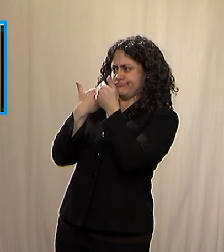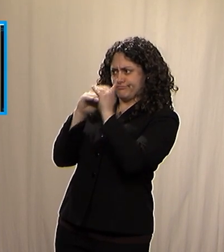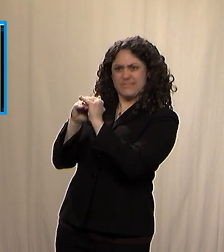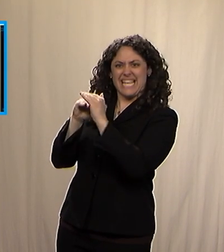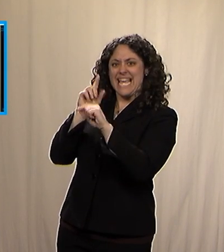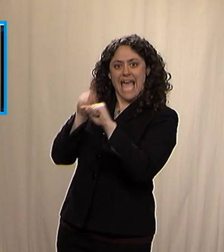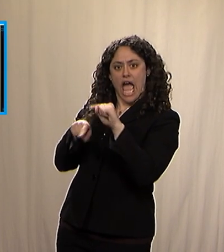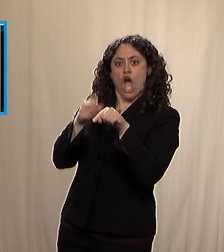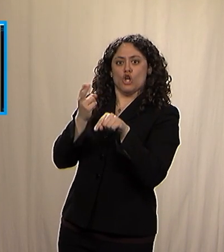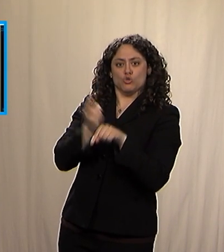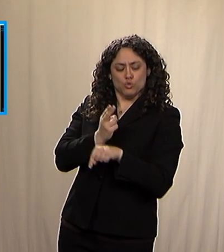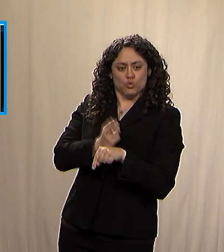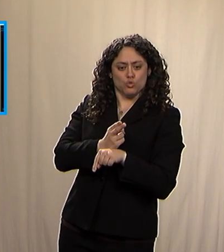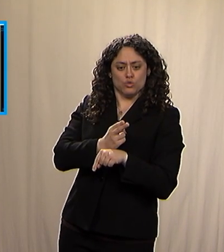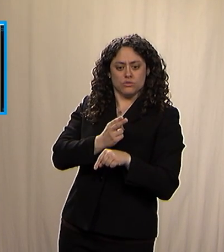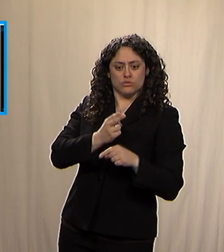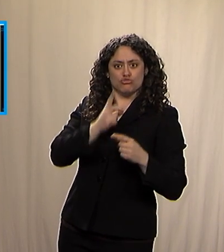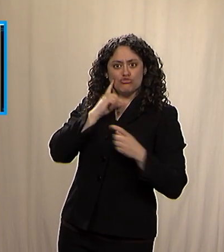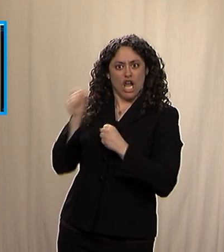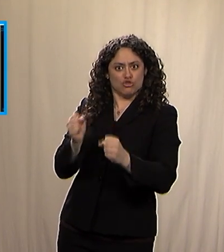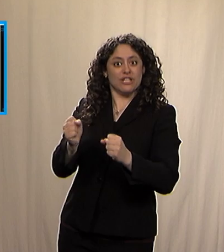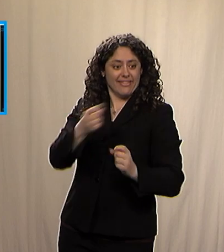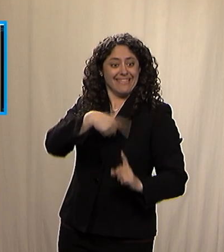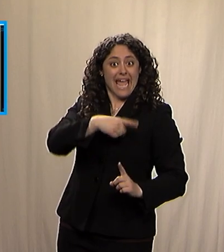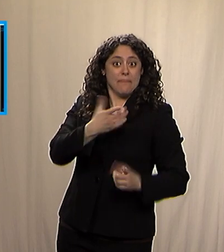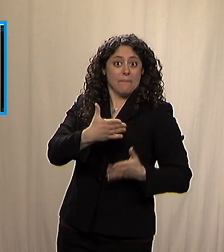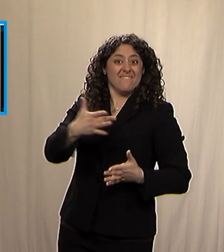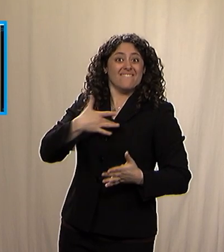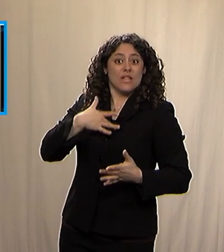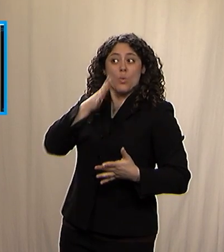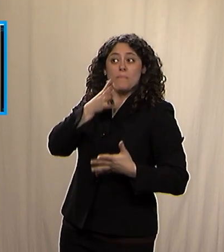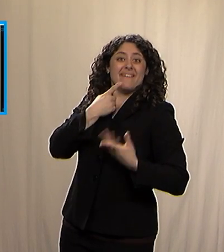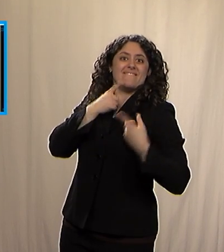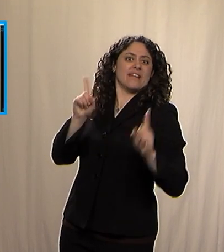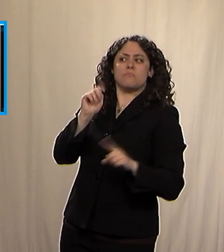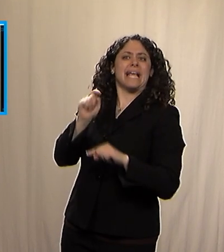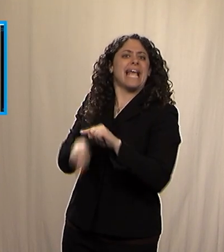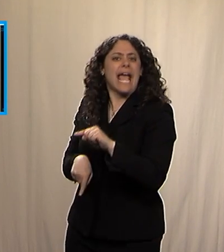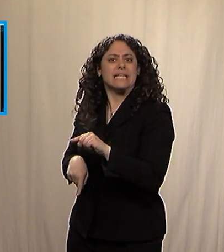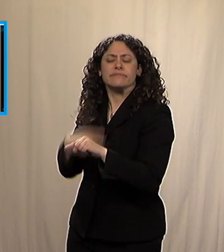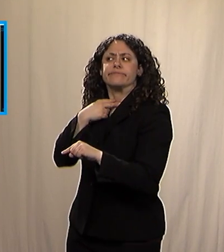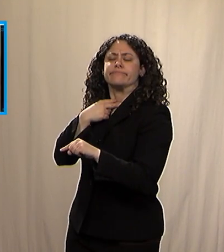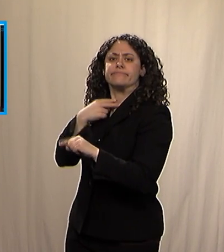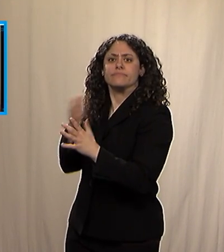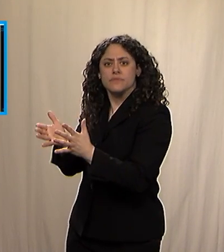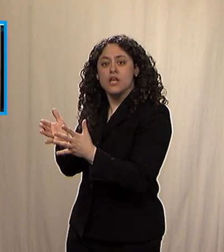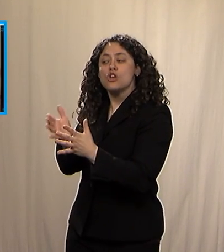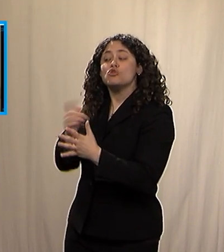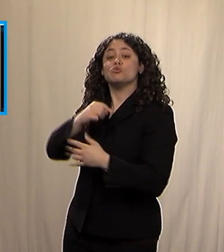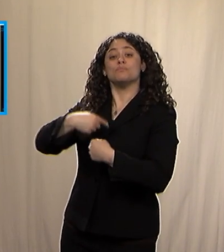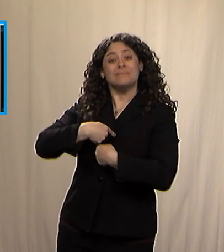that they feel would be effective. So what that says to me is that is not allowing someone